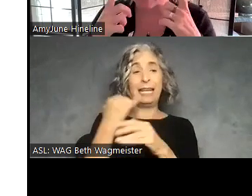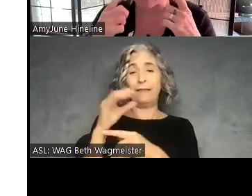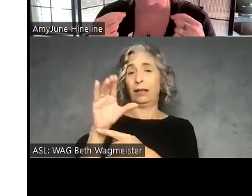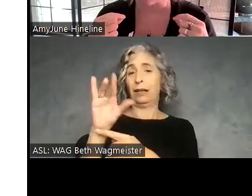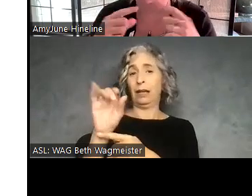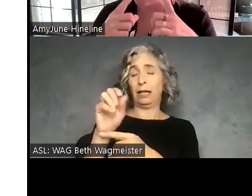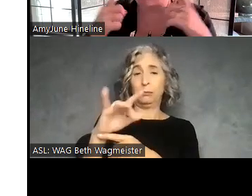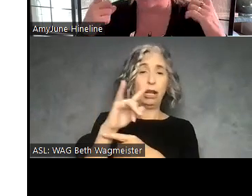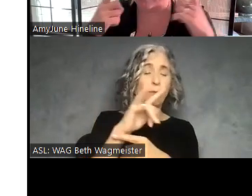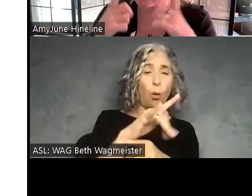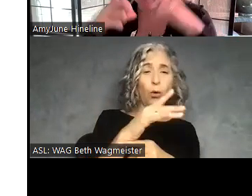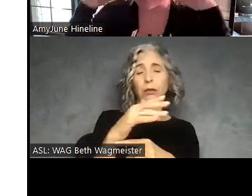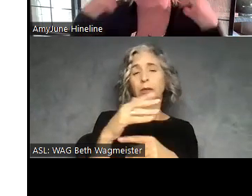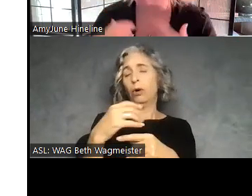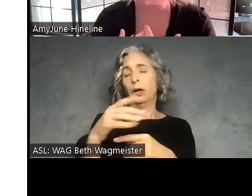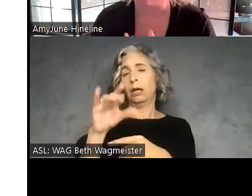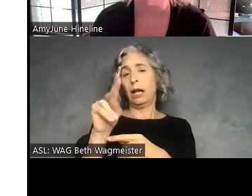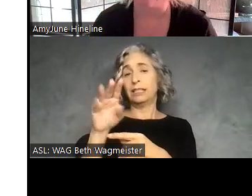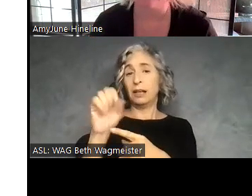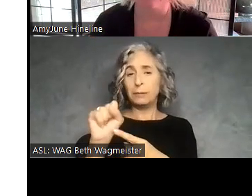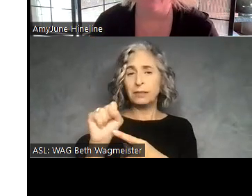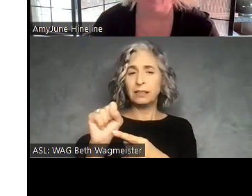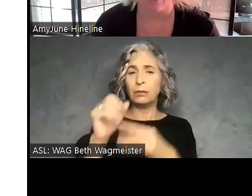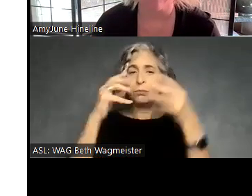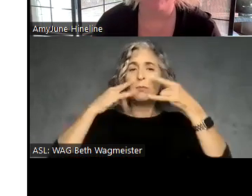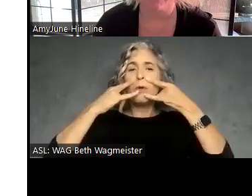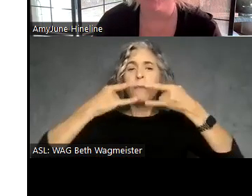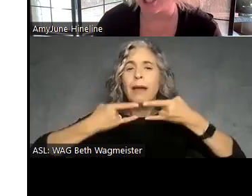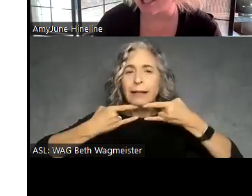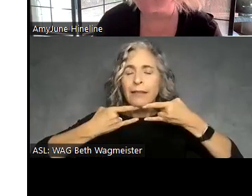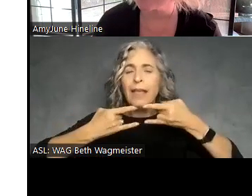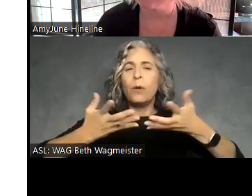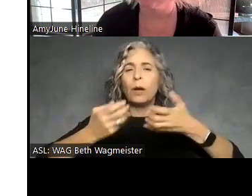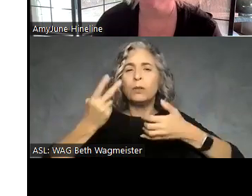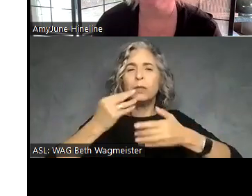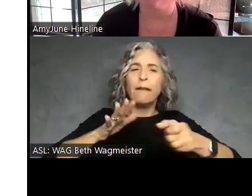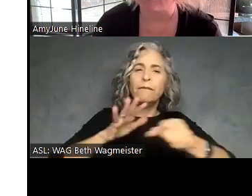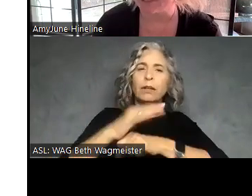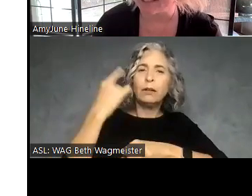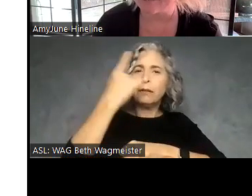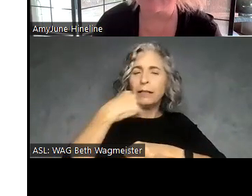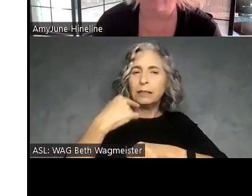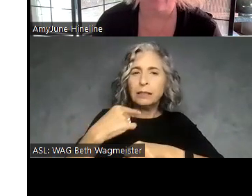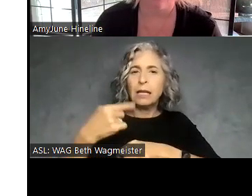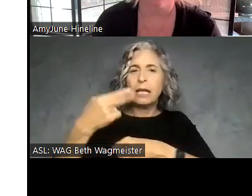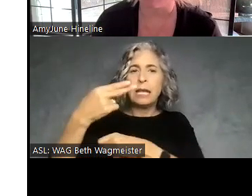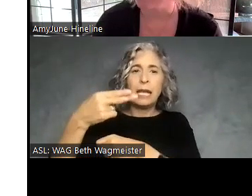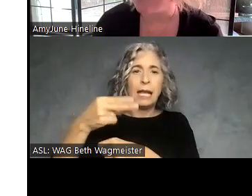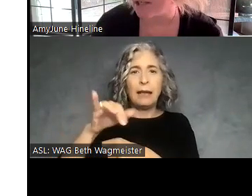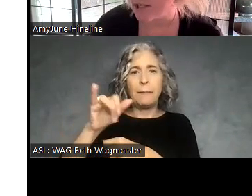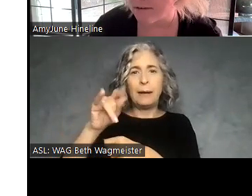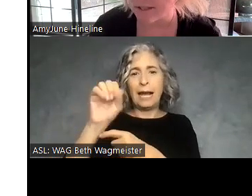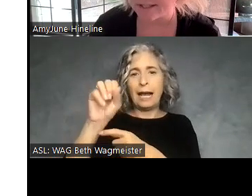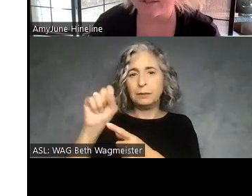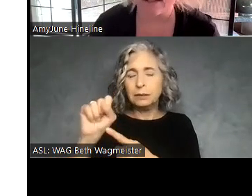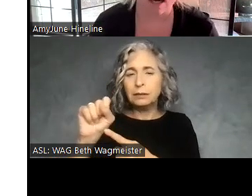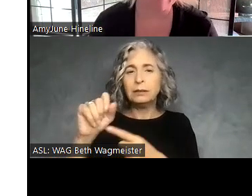We have facial recognition. It does not require sight or hearing or significant motor skills,